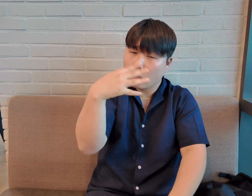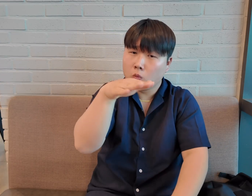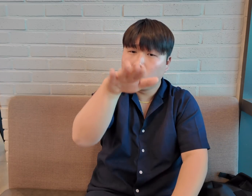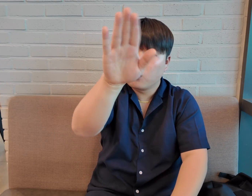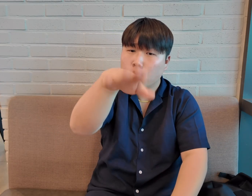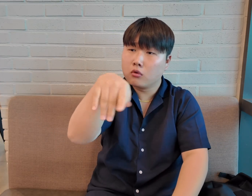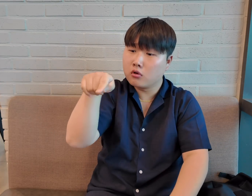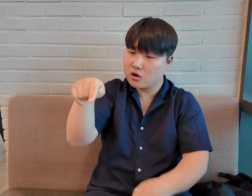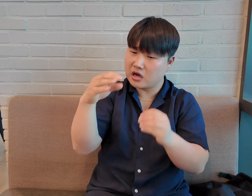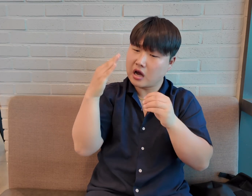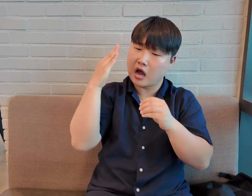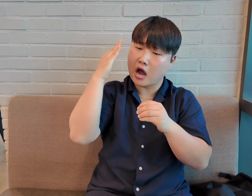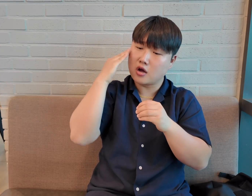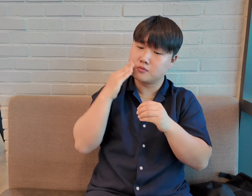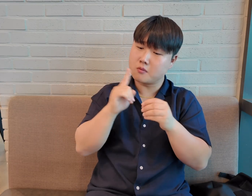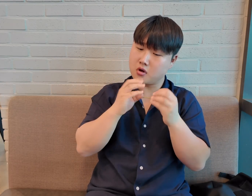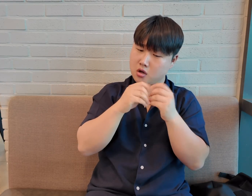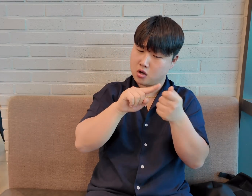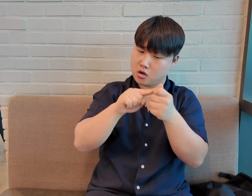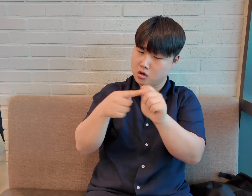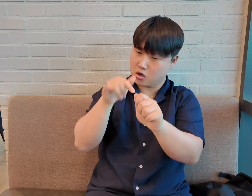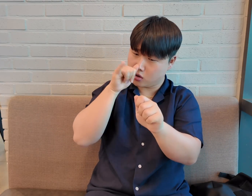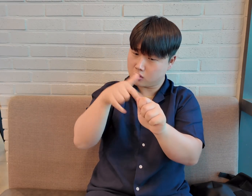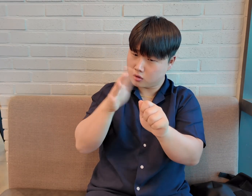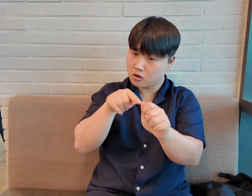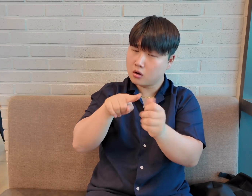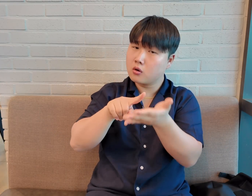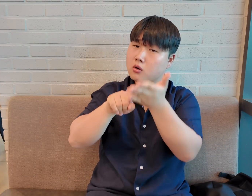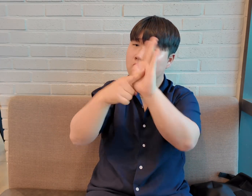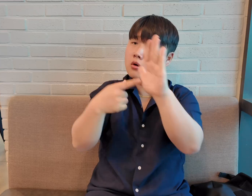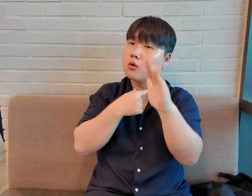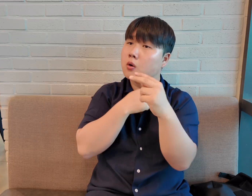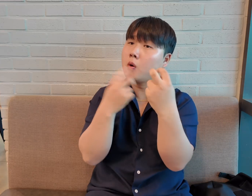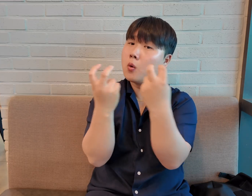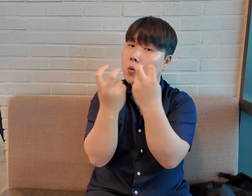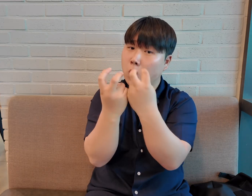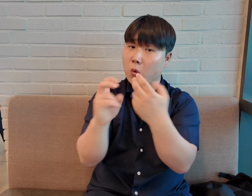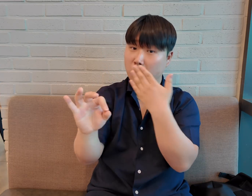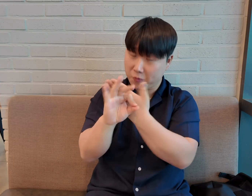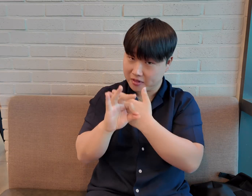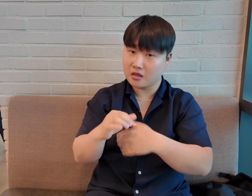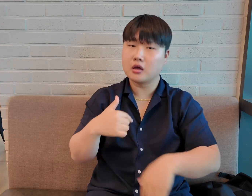asks me how to express this Korean sentence in sign language.